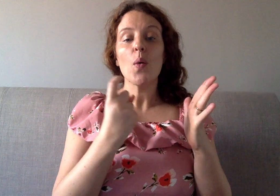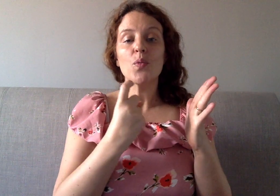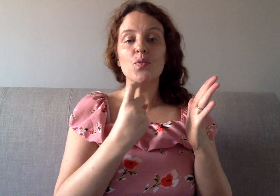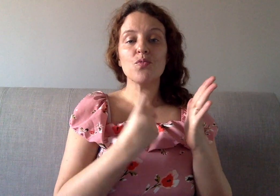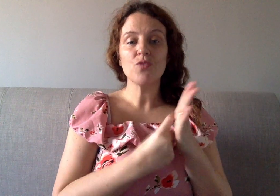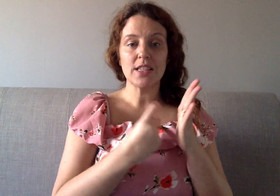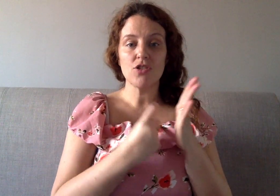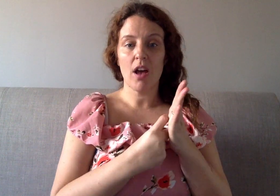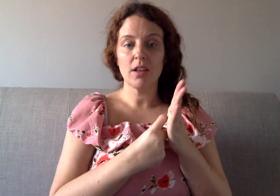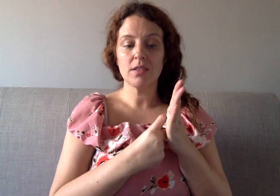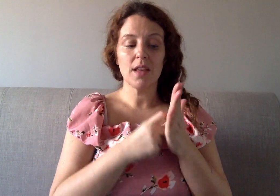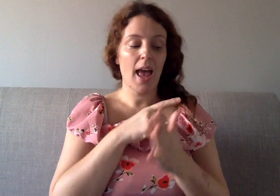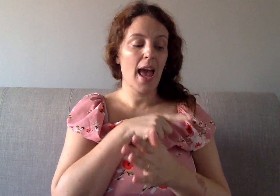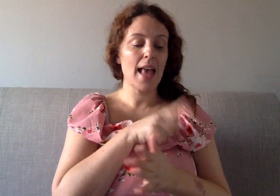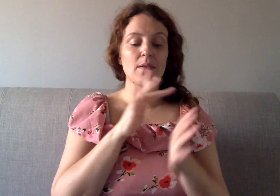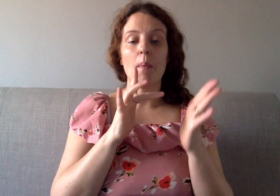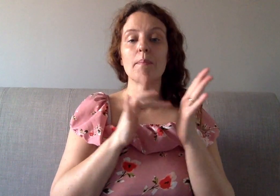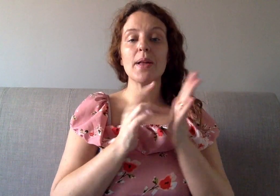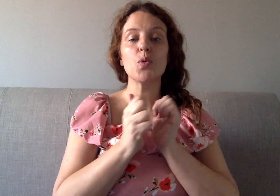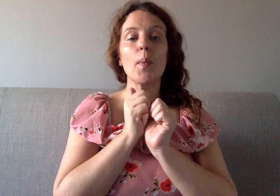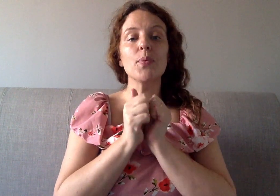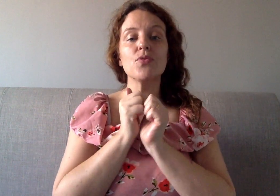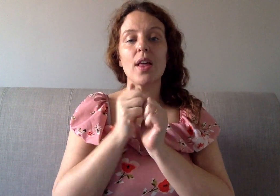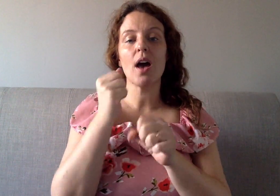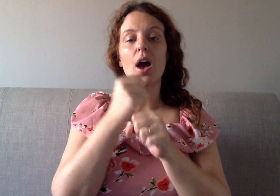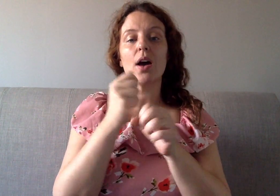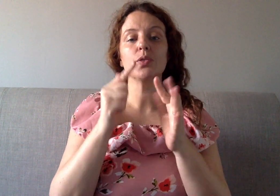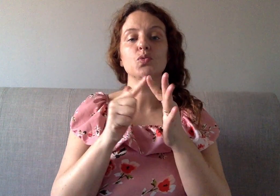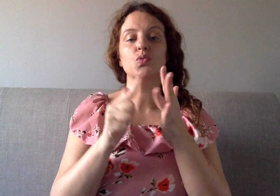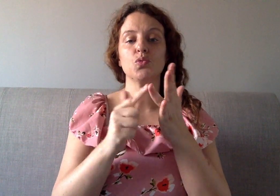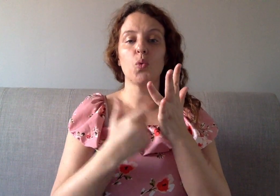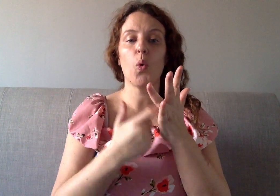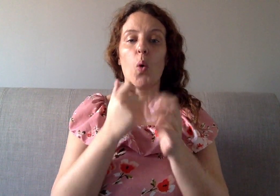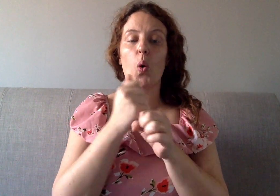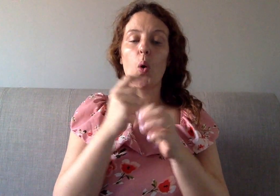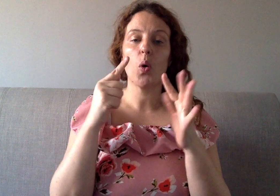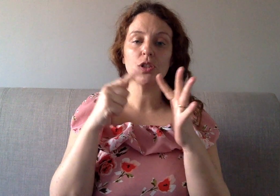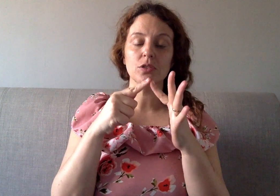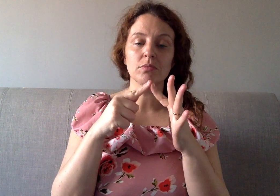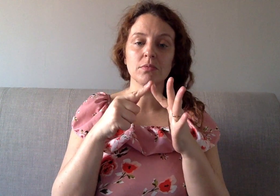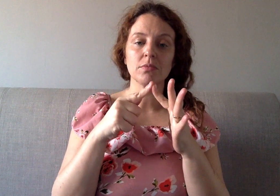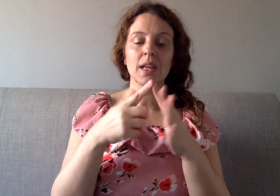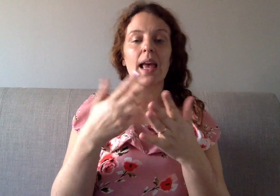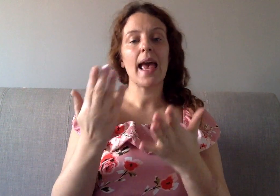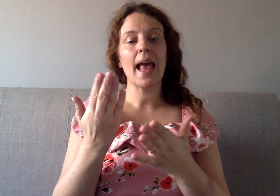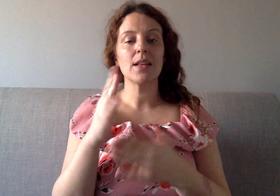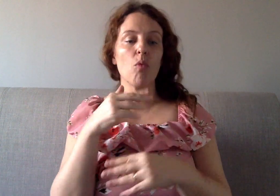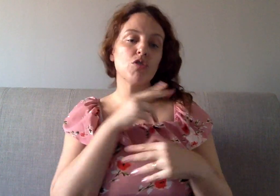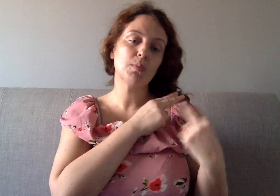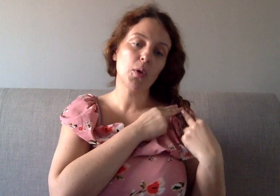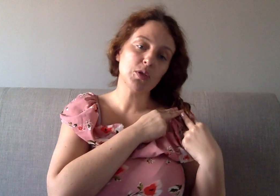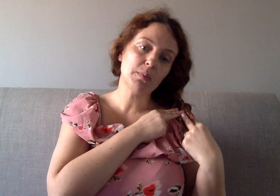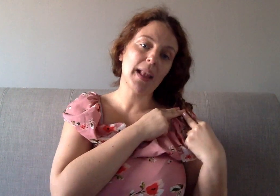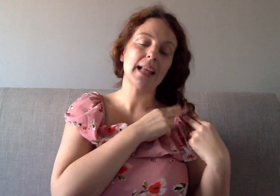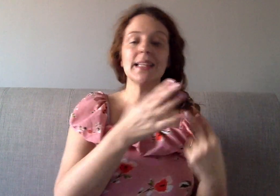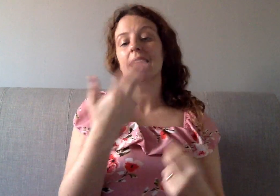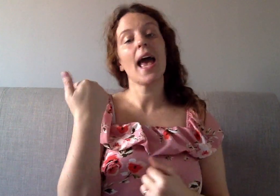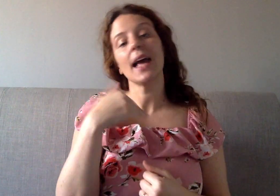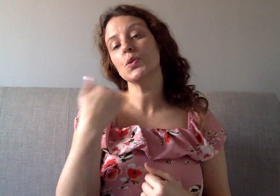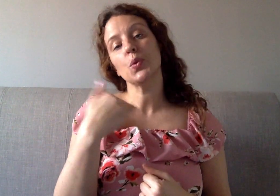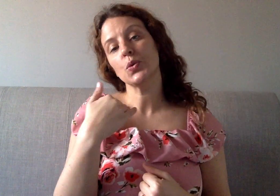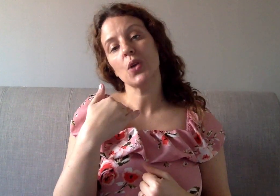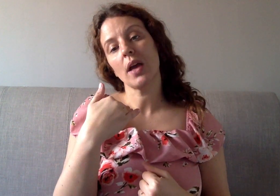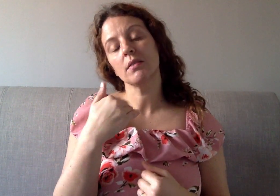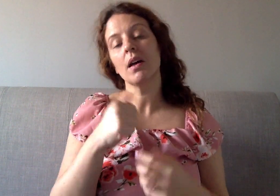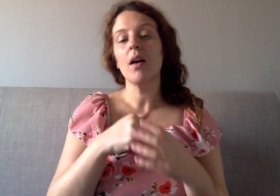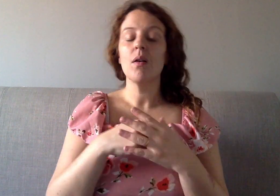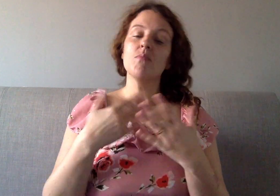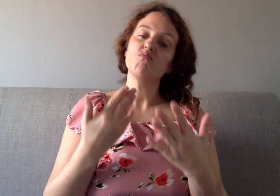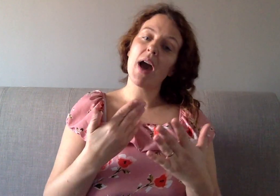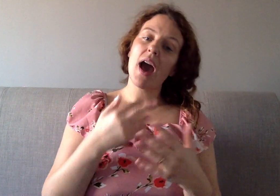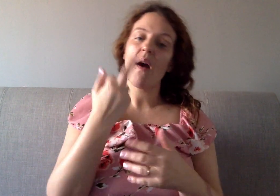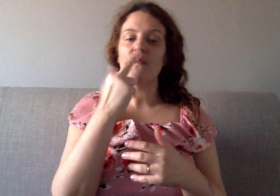Richard was responsible for the execution of his middle brother George.